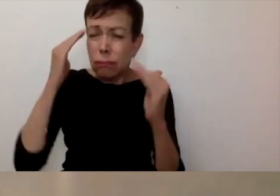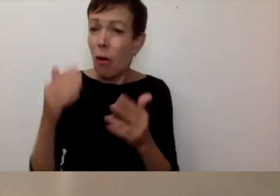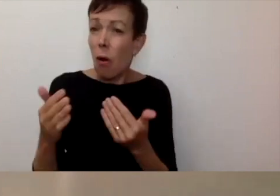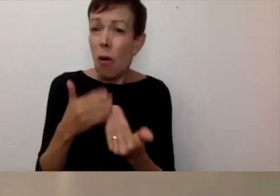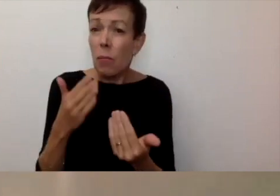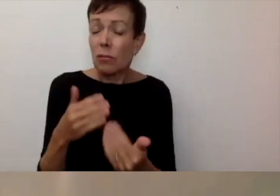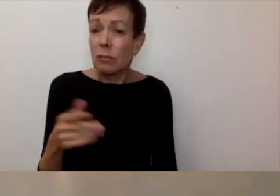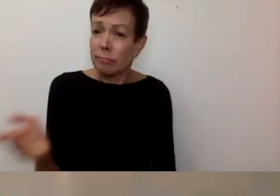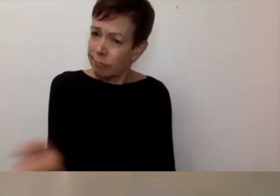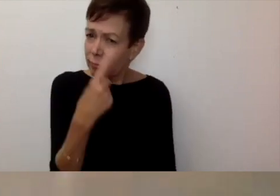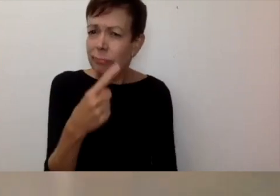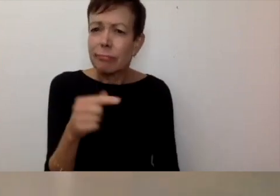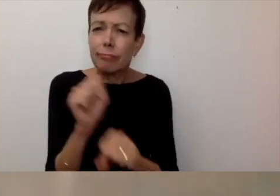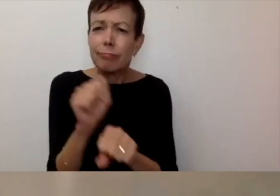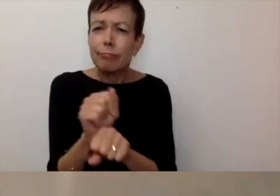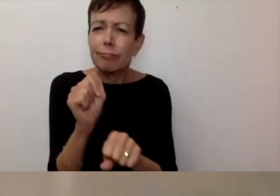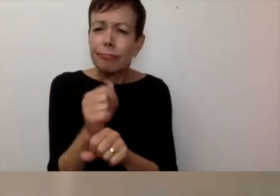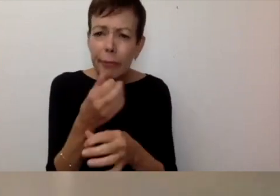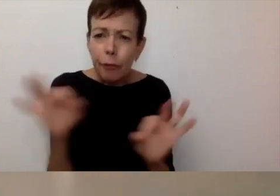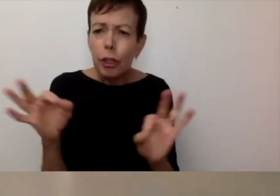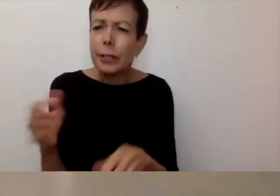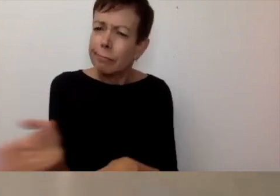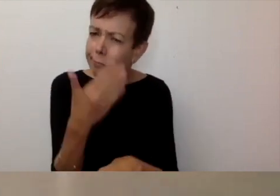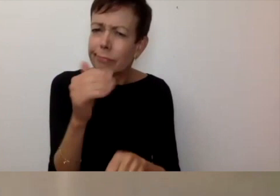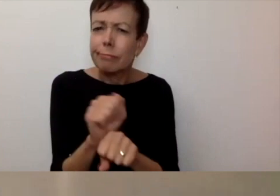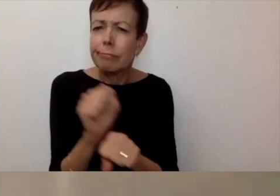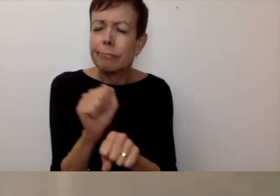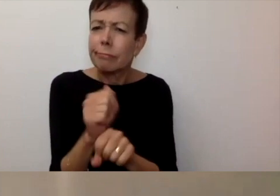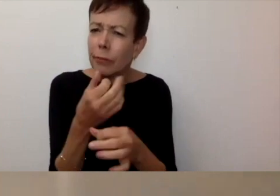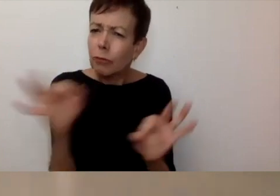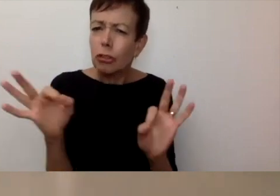the in the public discourse and part in the cultural institutions